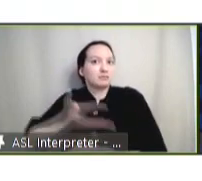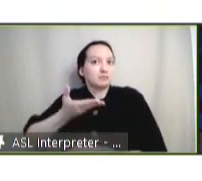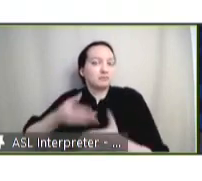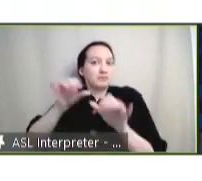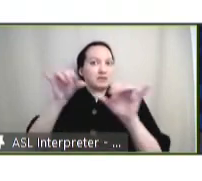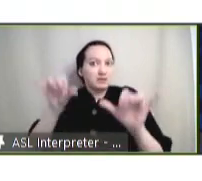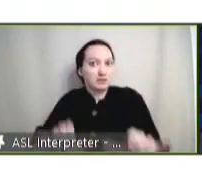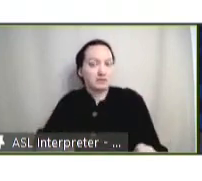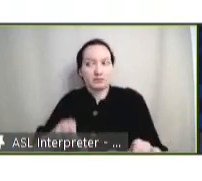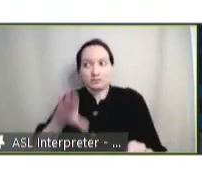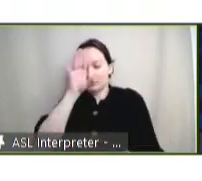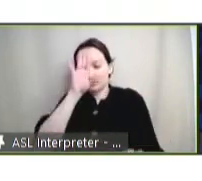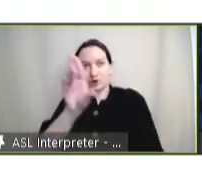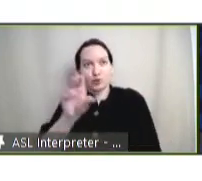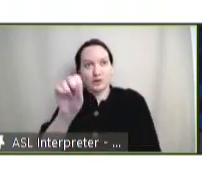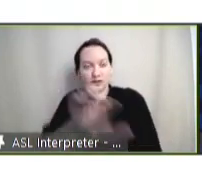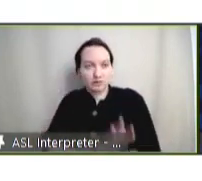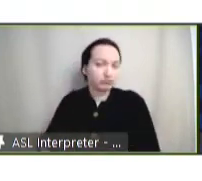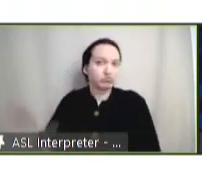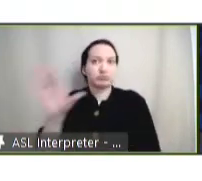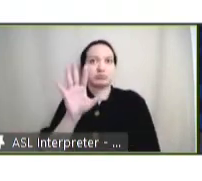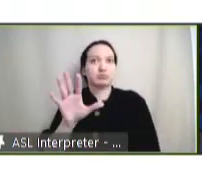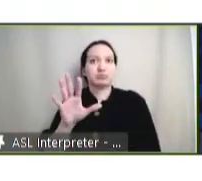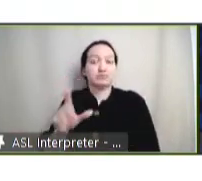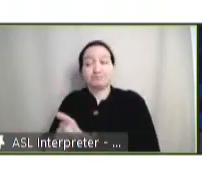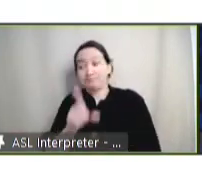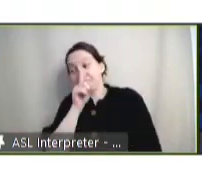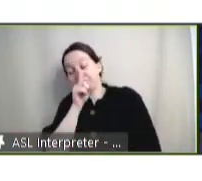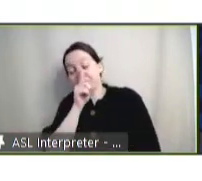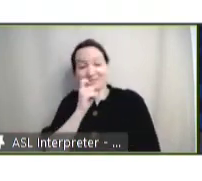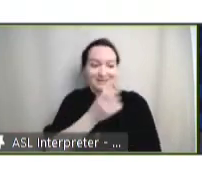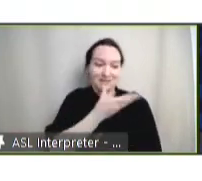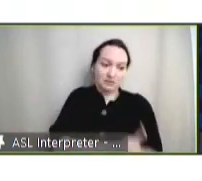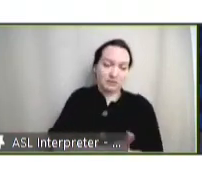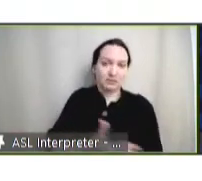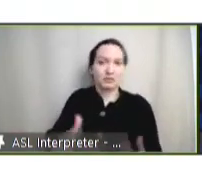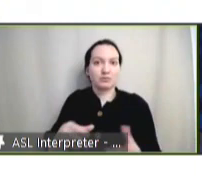across the country, that exists or doesn't exist to various degrees. And then tracking a booster